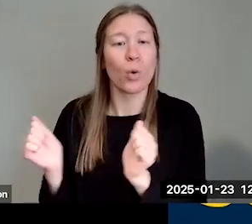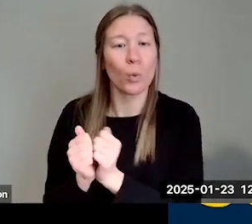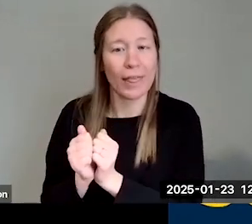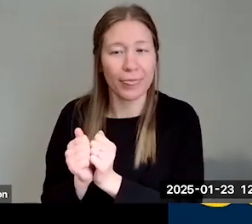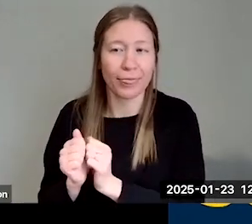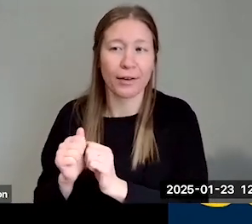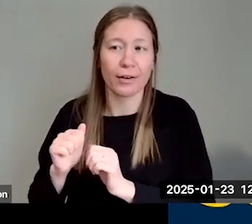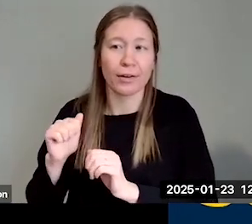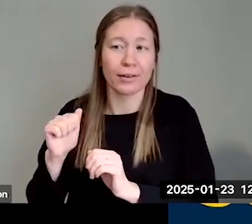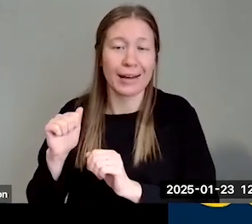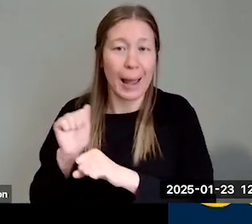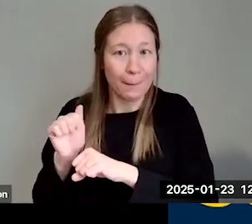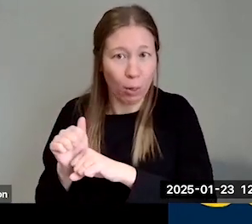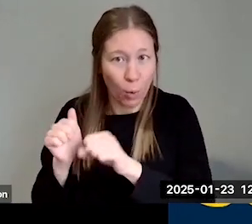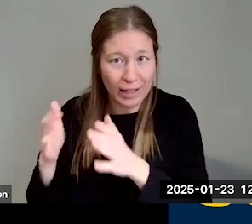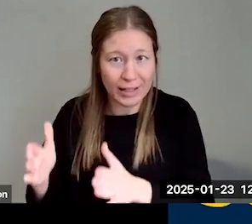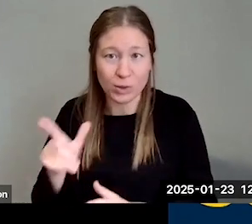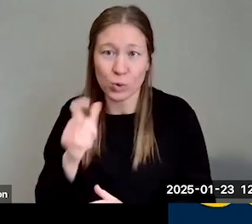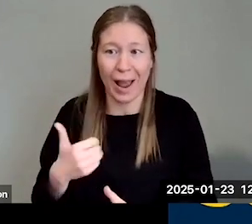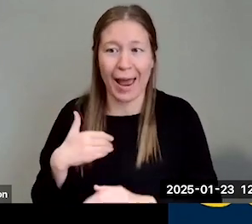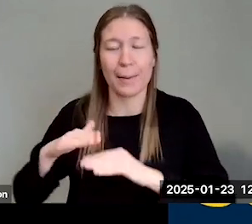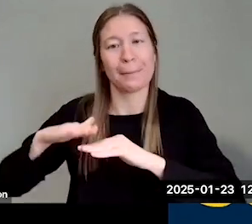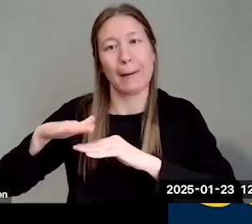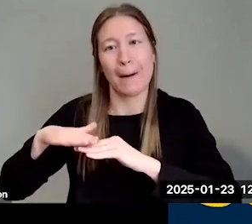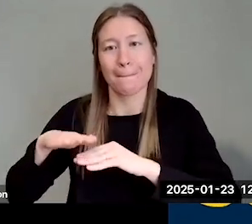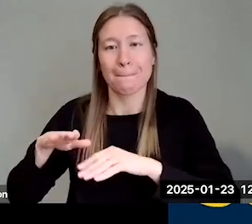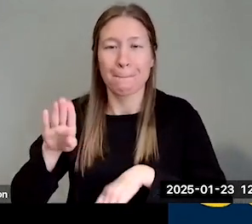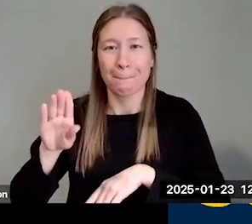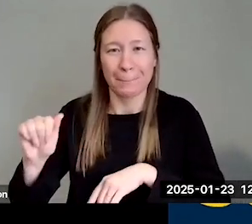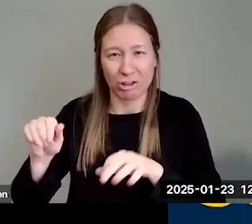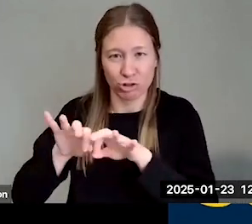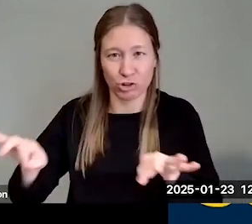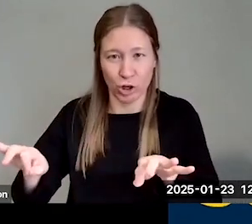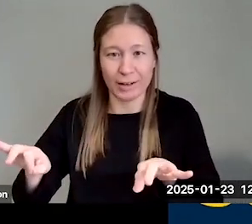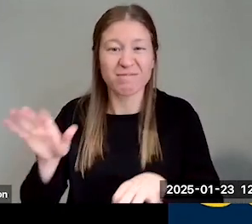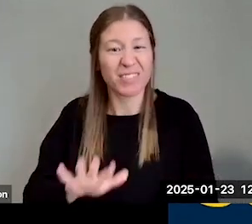with employees who had at least a bachelor's degree, it was just about 3.2%